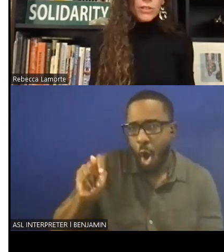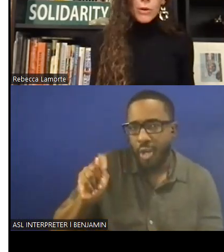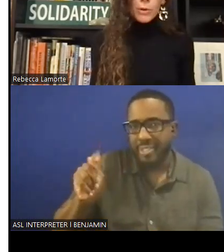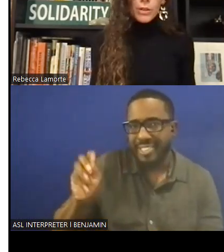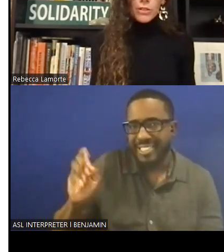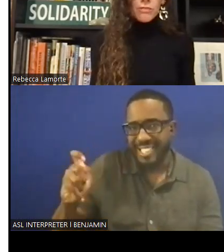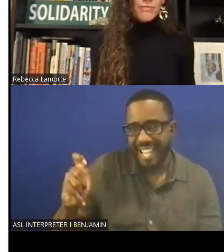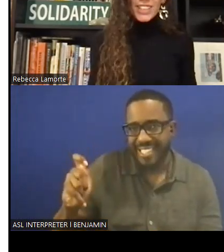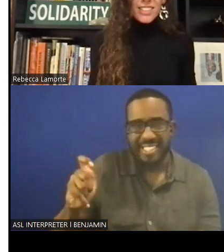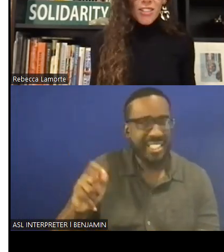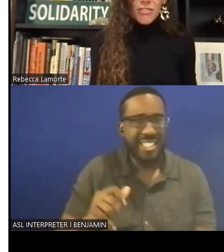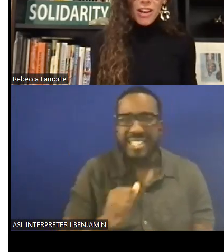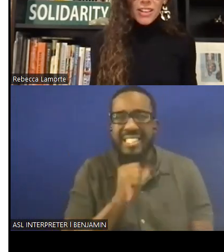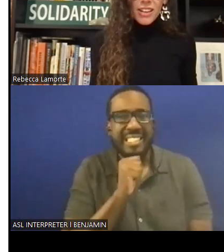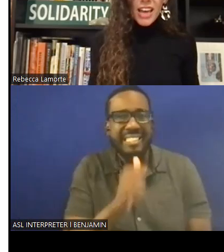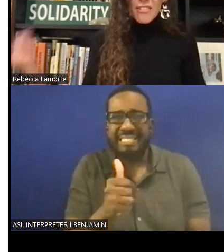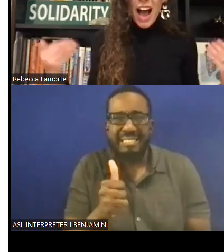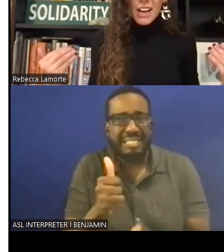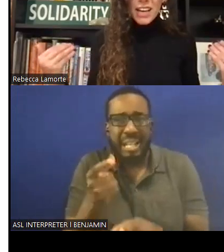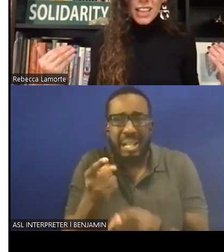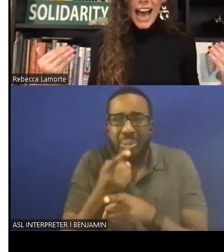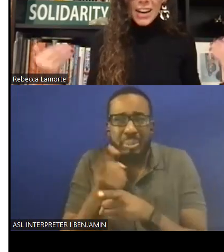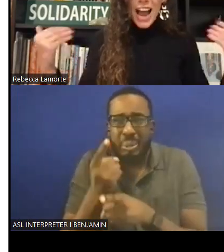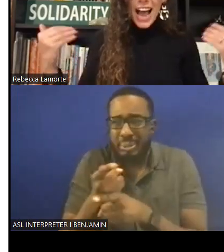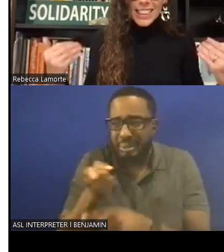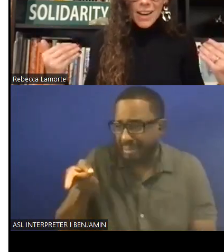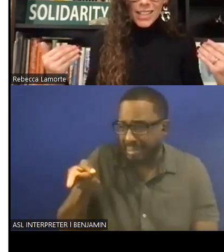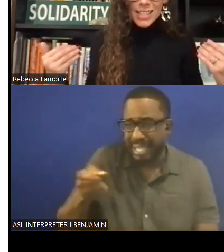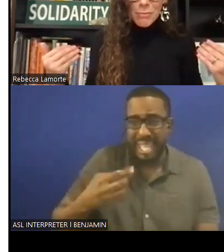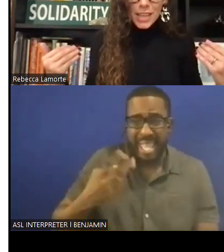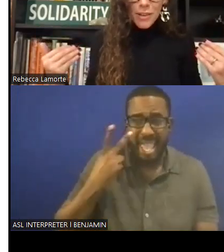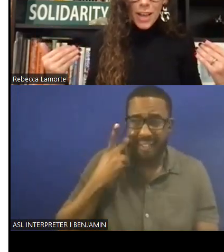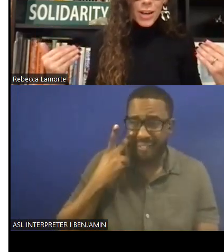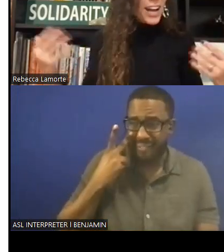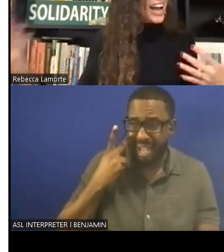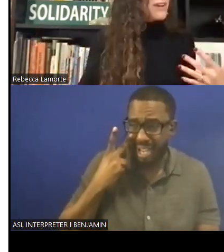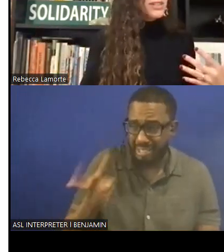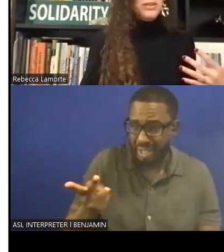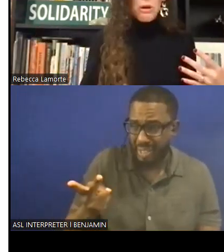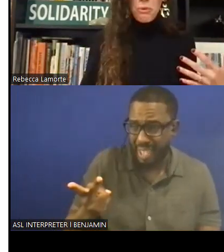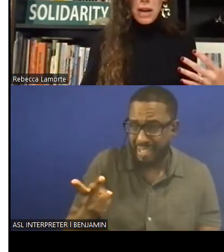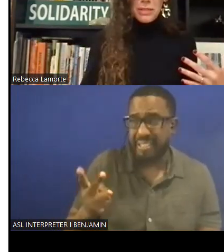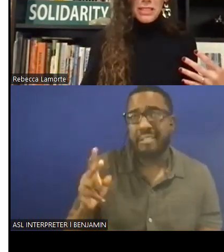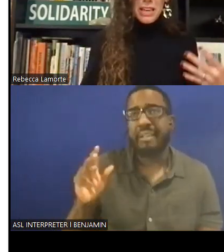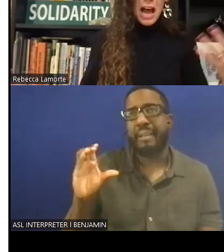That's so impersonal. That's not fun. If I read that, or had that read to me, rather, I wouldn't know what I was seeing.